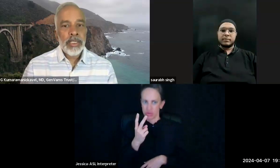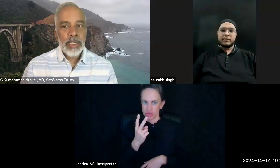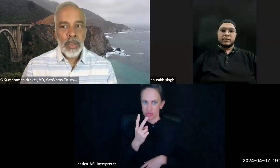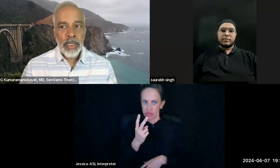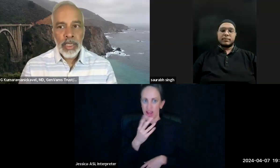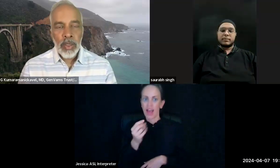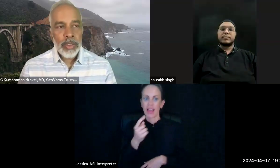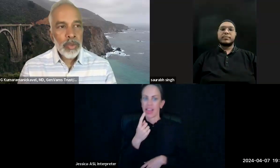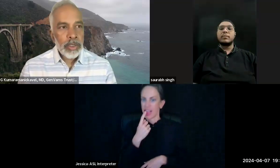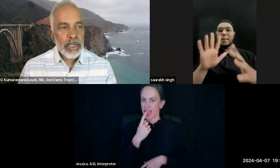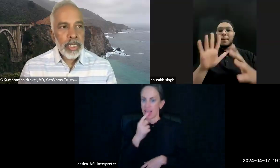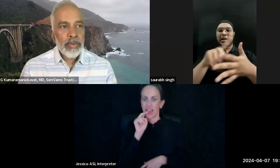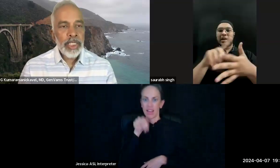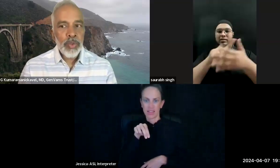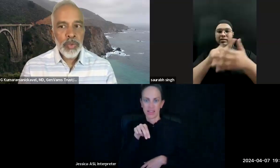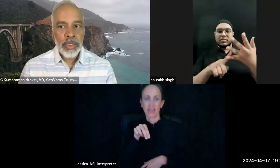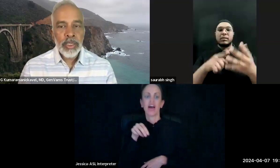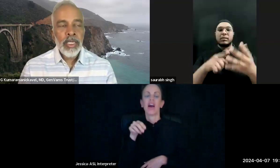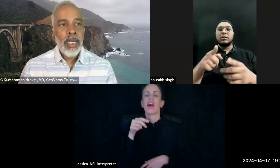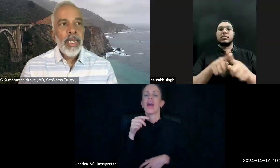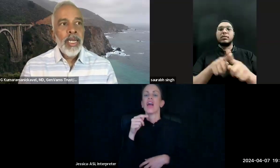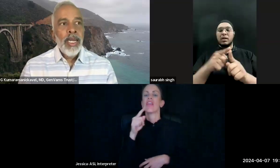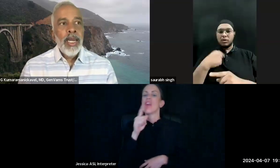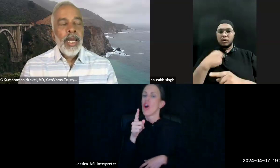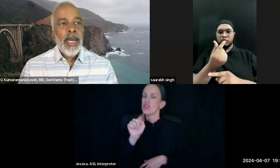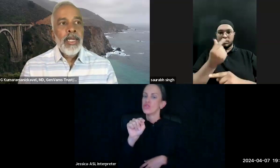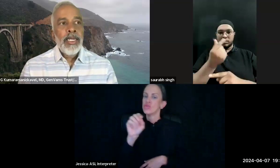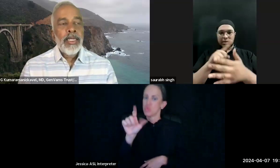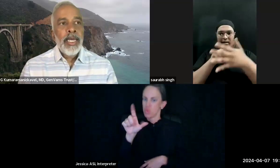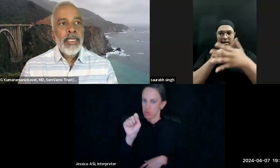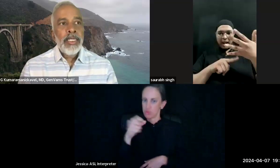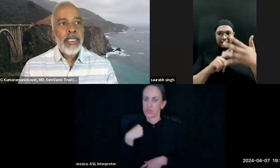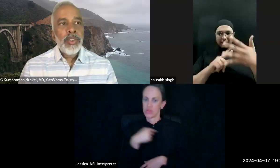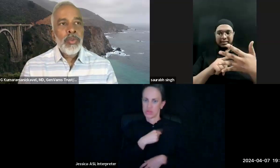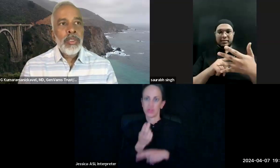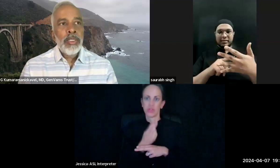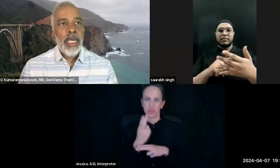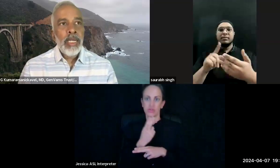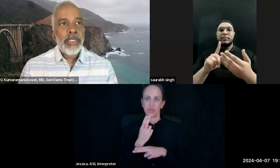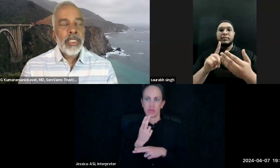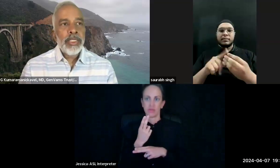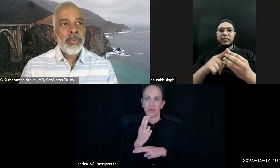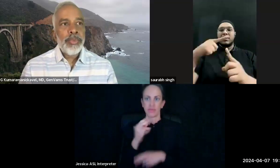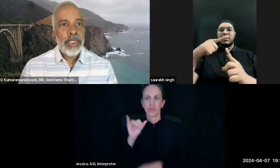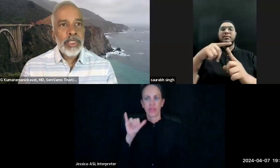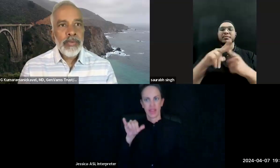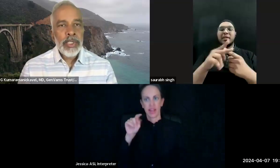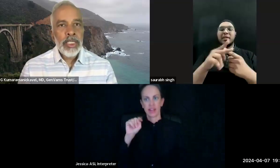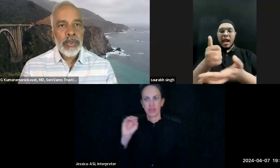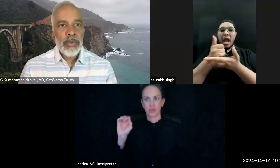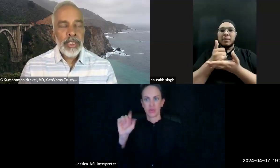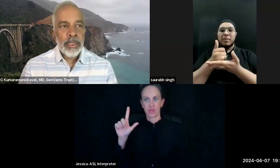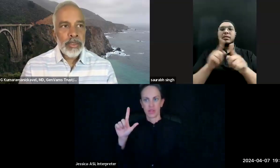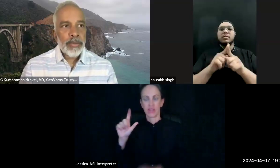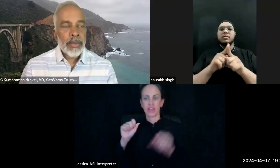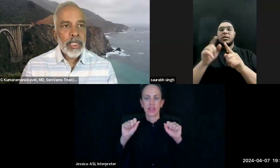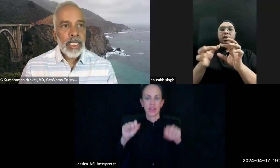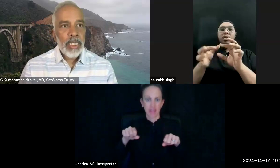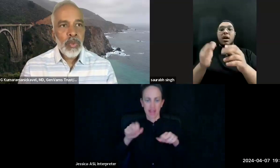sensory organ they are all tools that we use and that tool helps us to perceive the information and